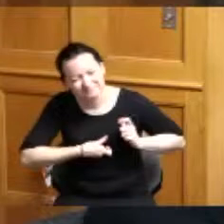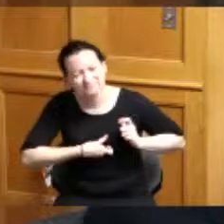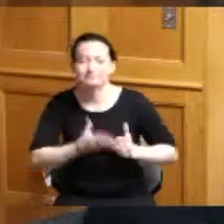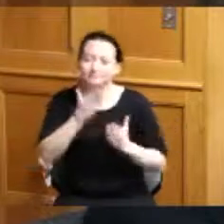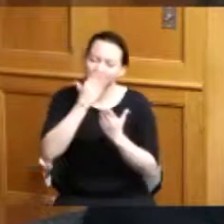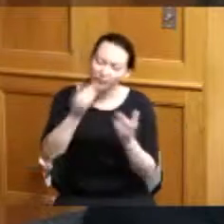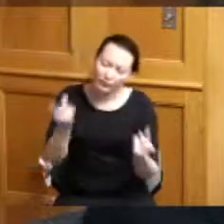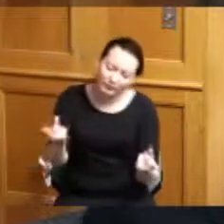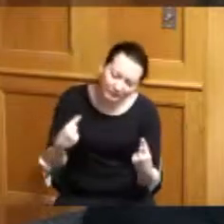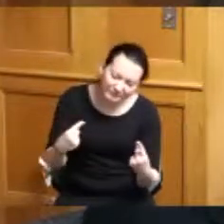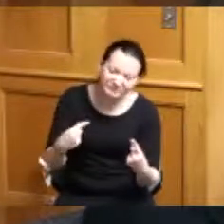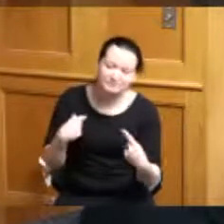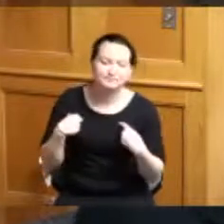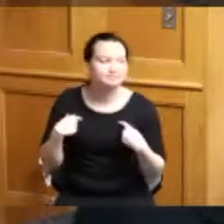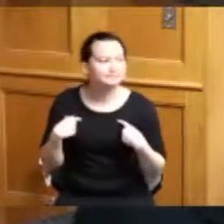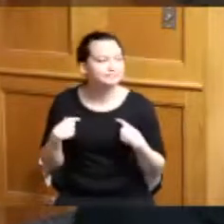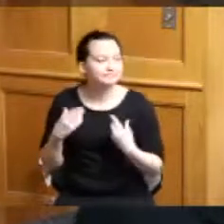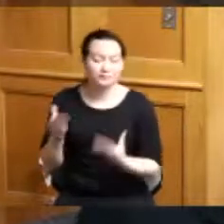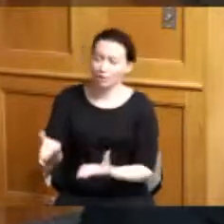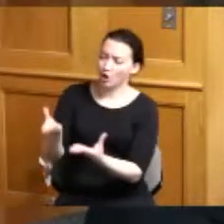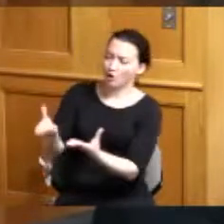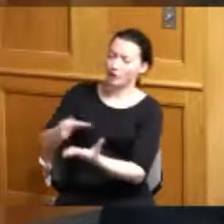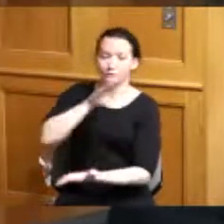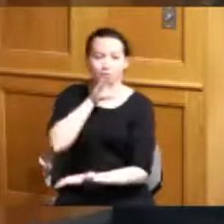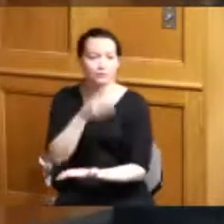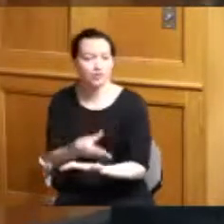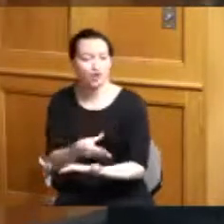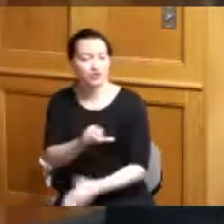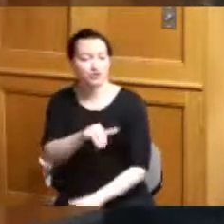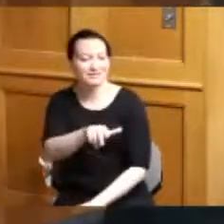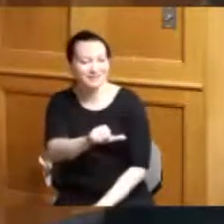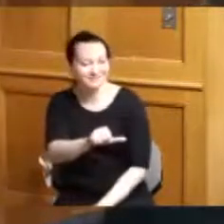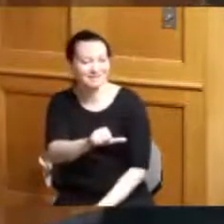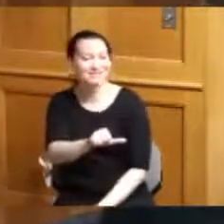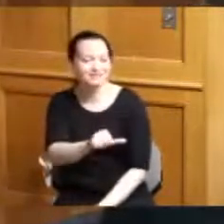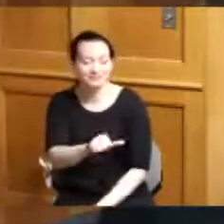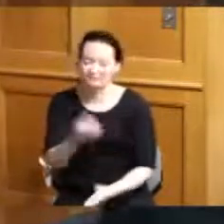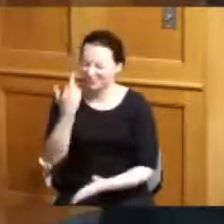all for being here and and then I'm going to offer it to Jessica since she's with us in the audience